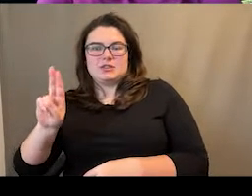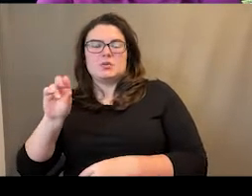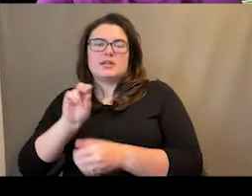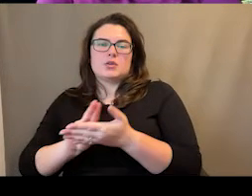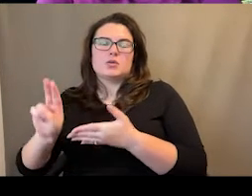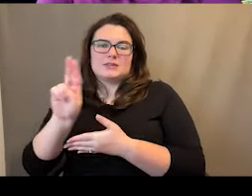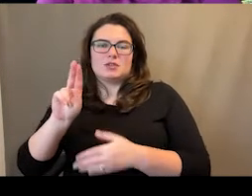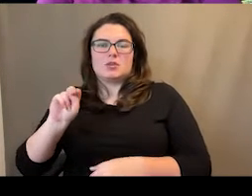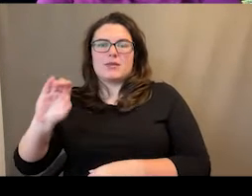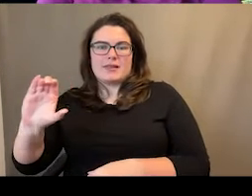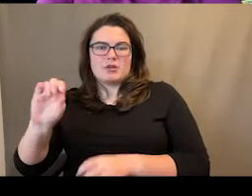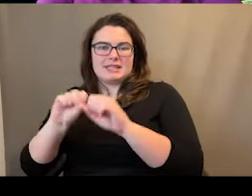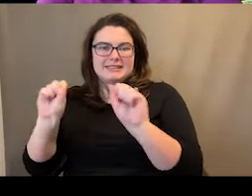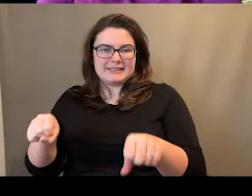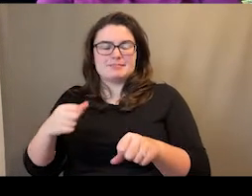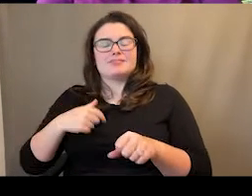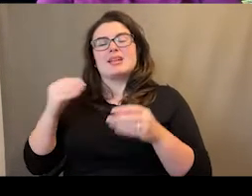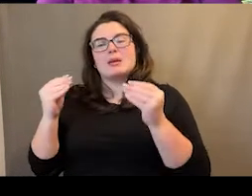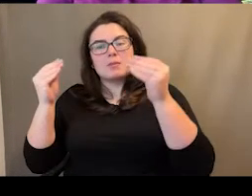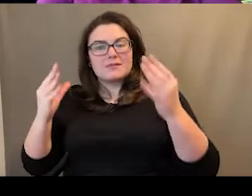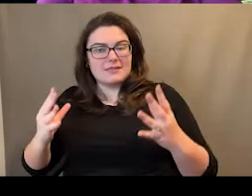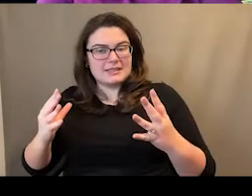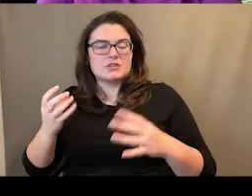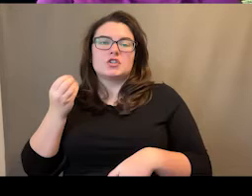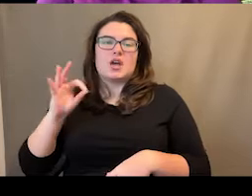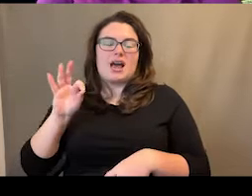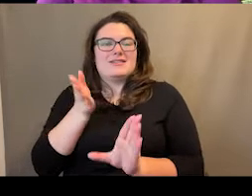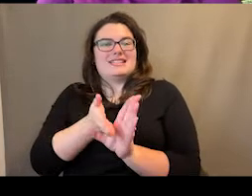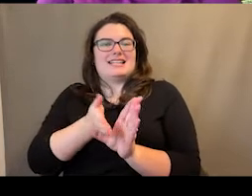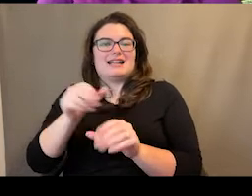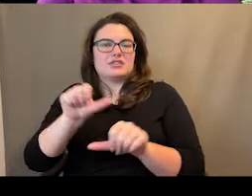system and I was a Professor of Psychological Sciences.